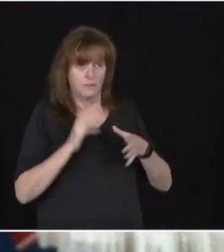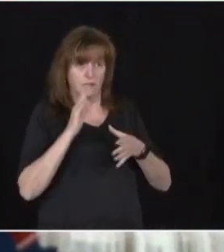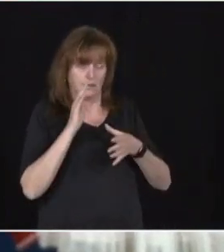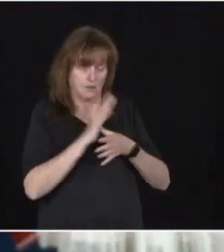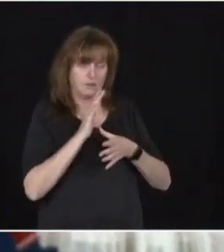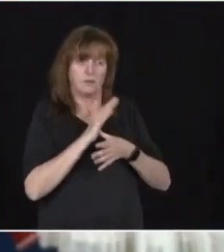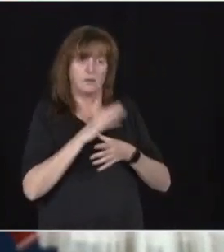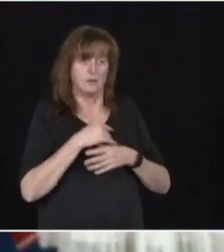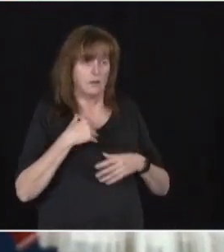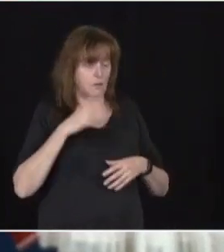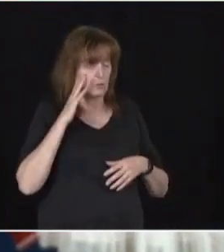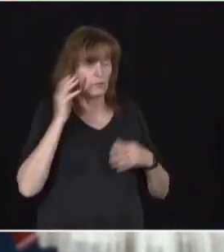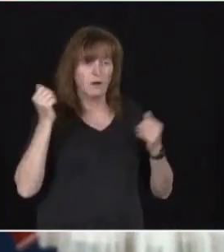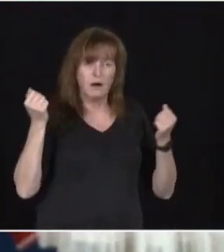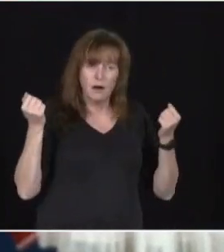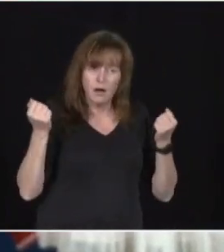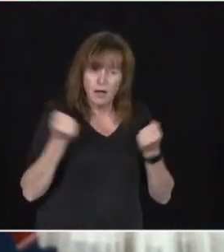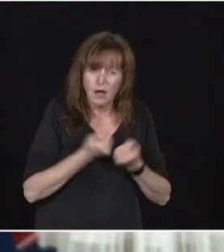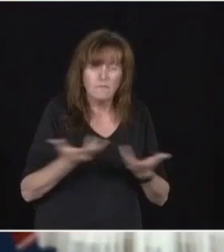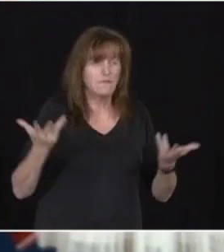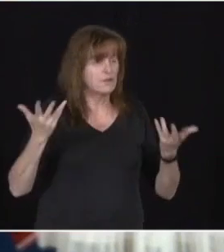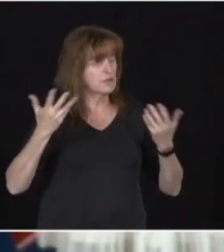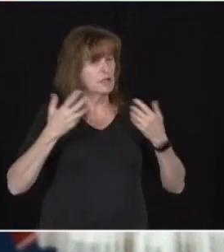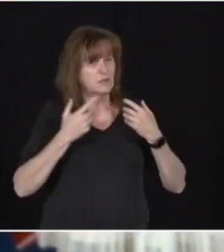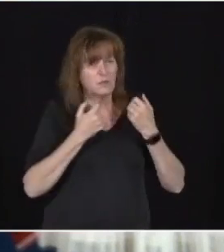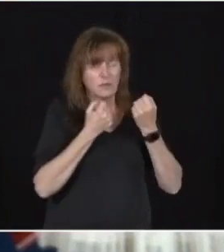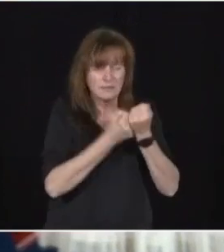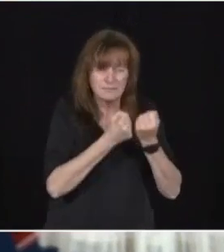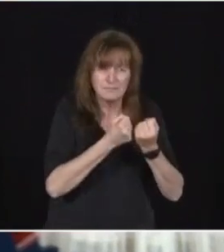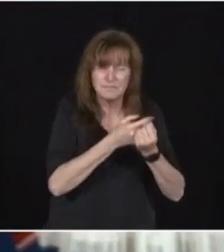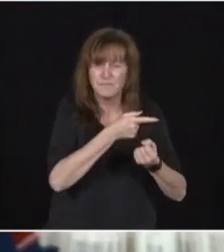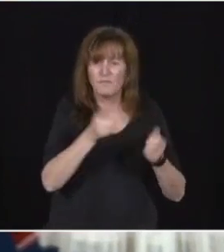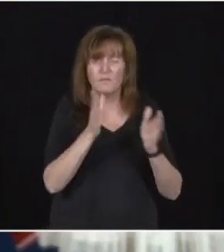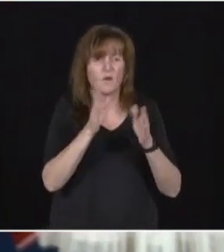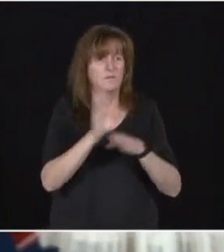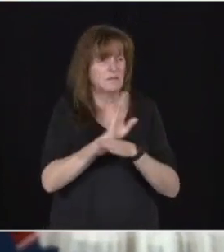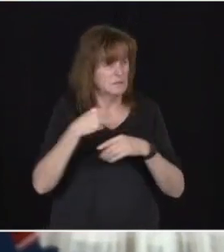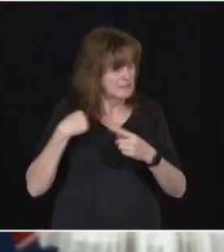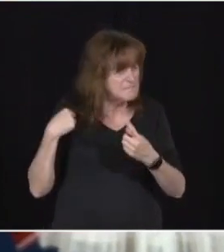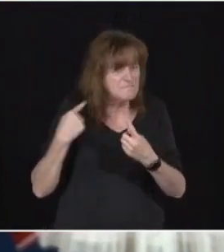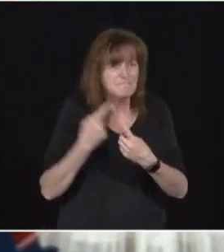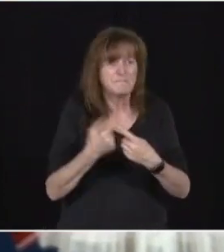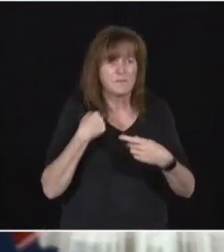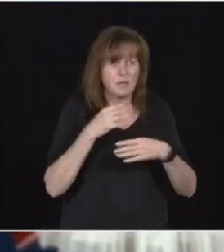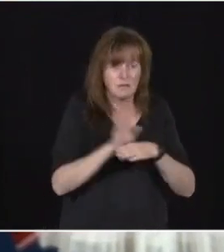First of all, I want to do everything I can to support the small businesses office -- as we has